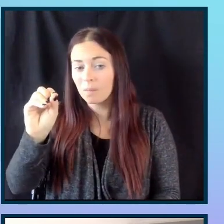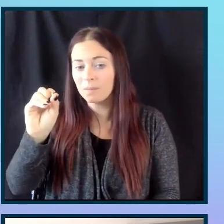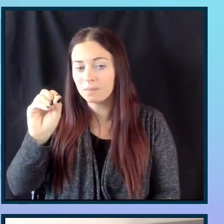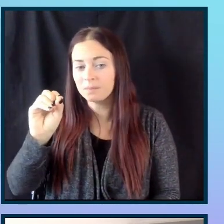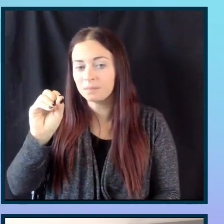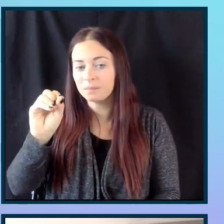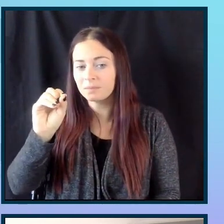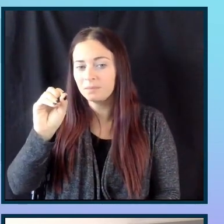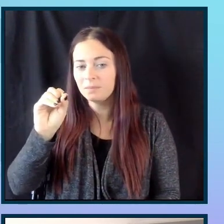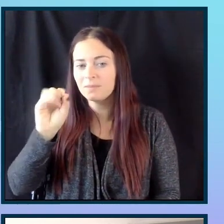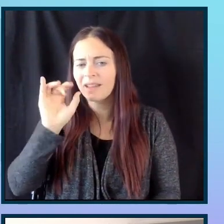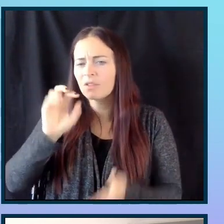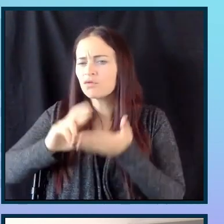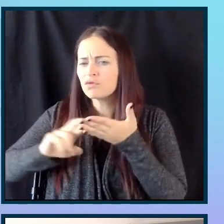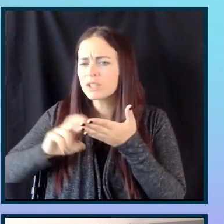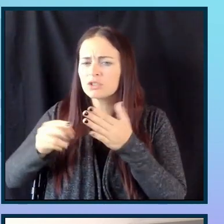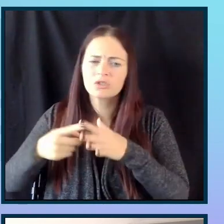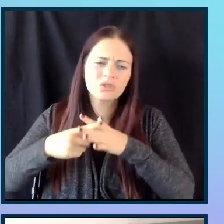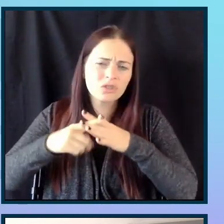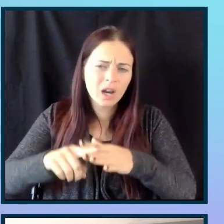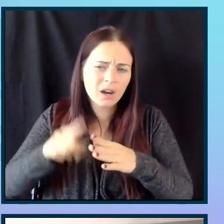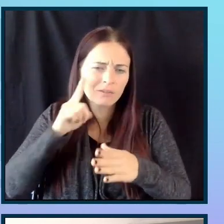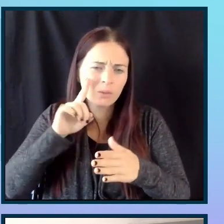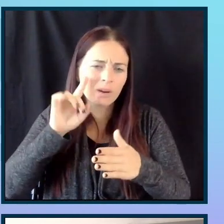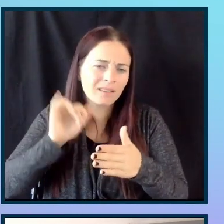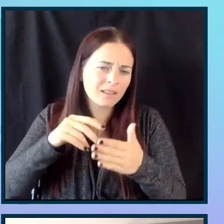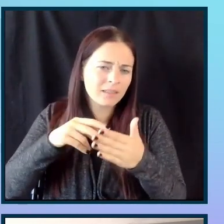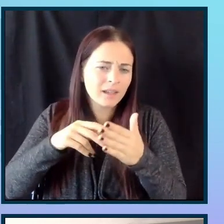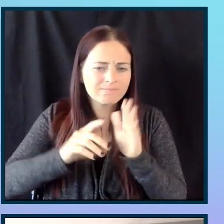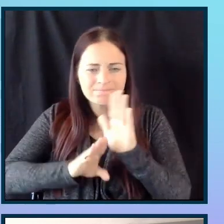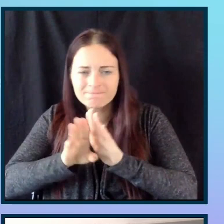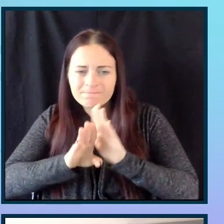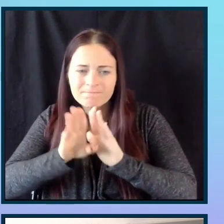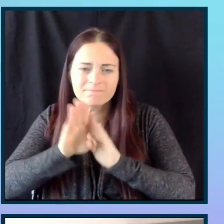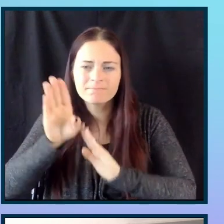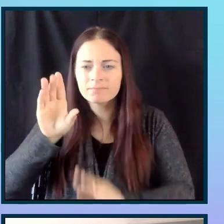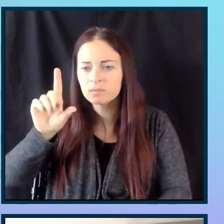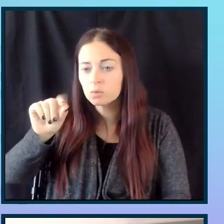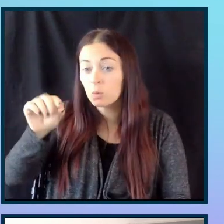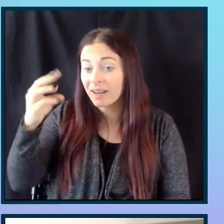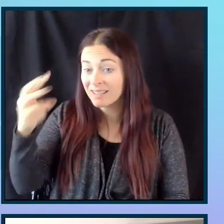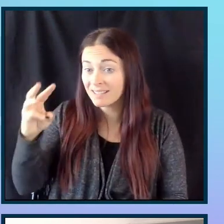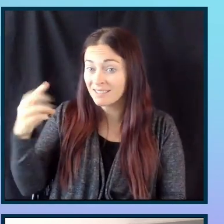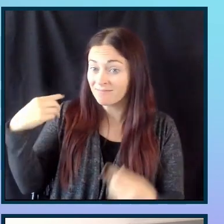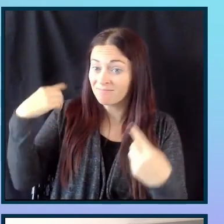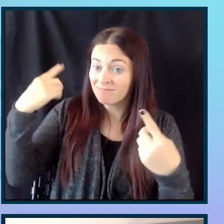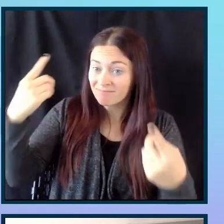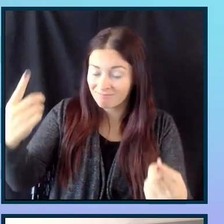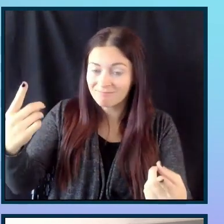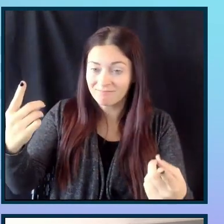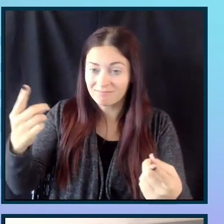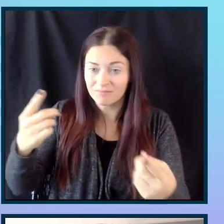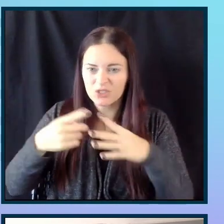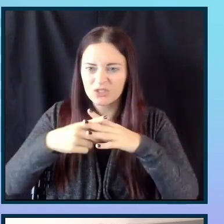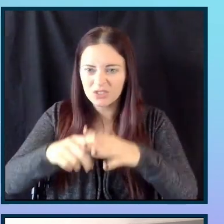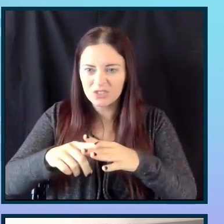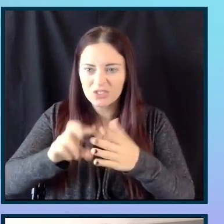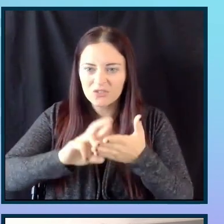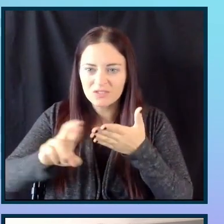the research began for that in 2016. So that's a good while ago at this point. And then the first draft of it,